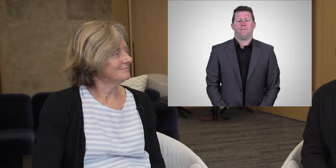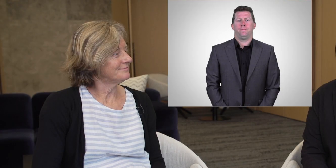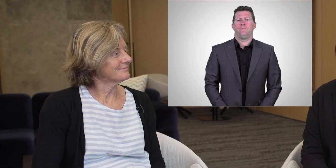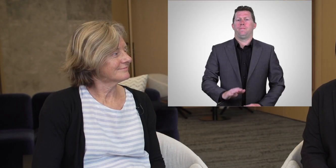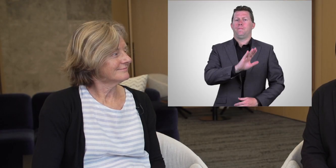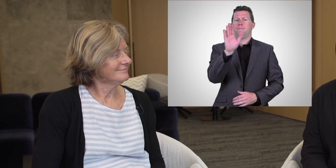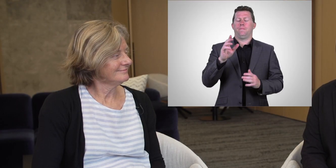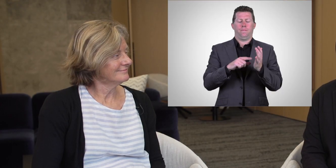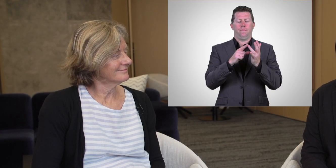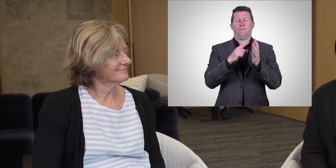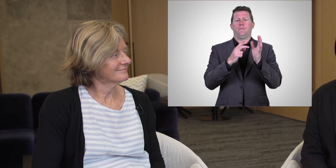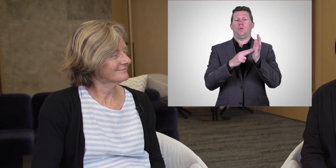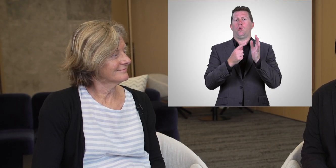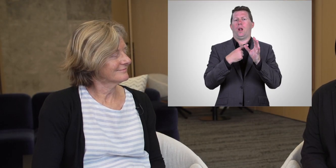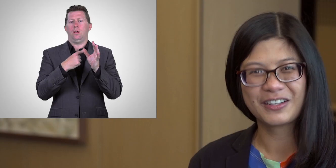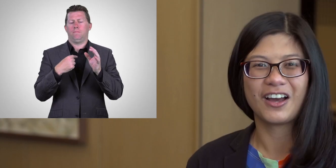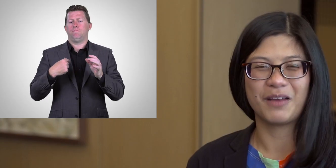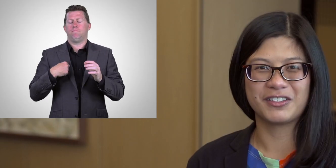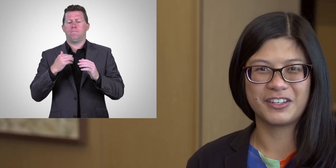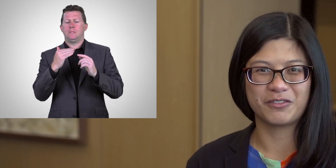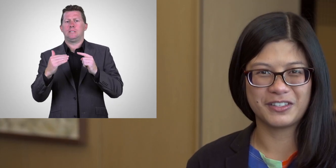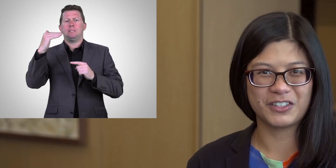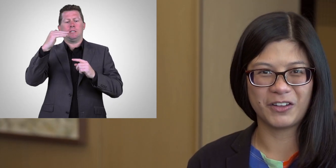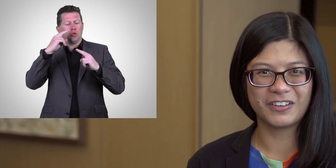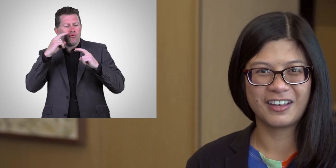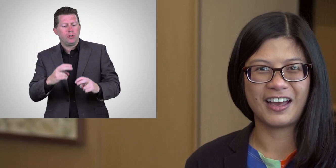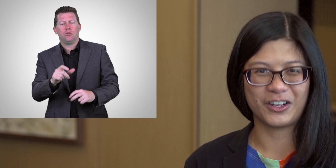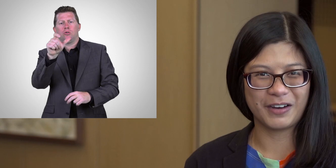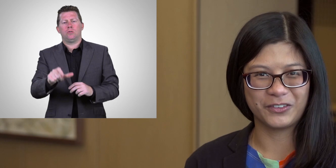Hi my name is Joanna Tai. I’m a Senior Research Fellow at Cradle,